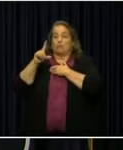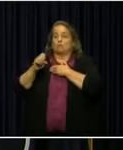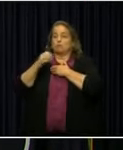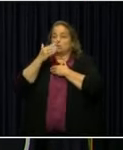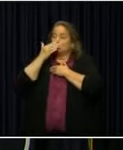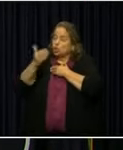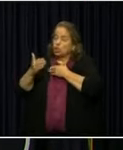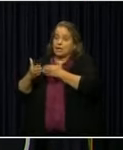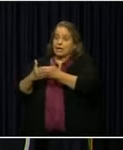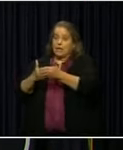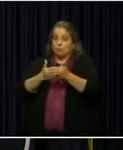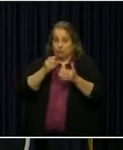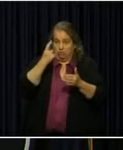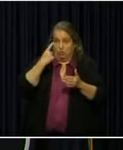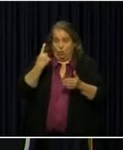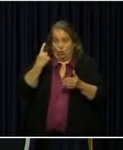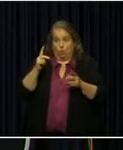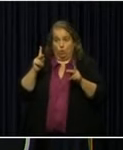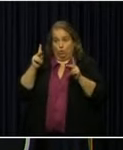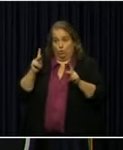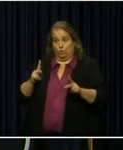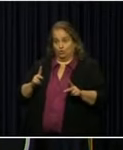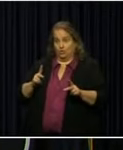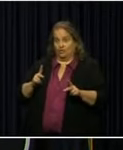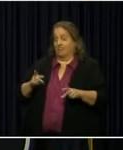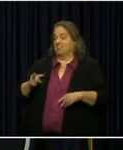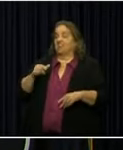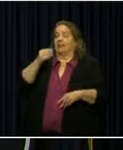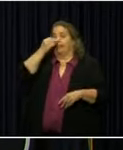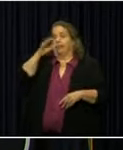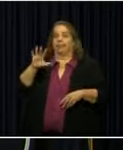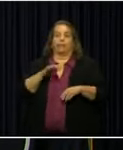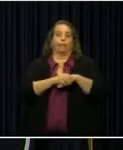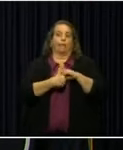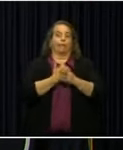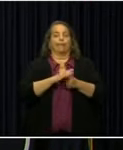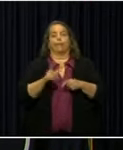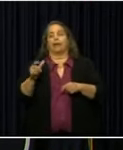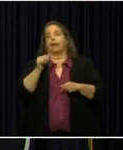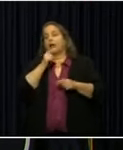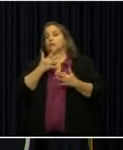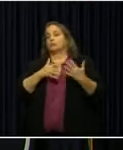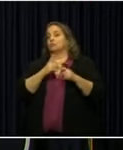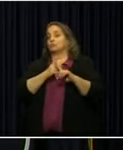EVEN IN EVERY WOR ENVIRONMENT, EVERY ONE, WE'RE GOING TO HAVE A NEW NORMAL.